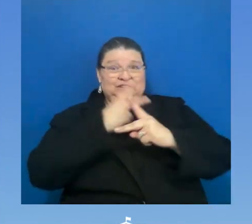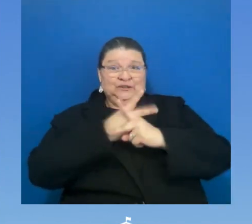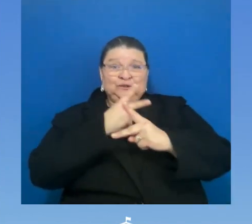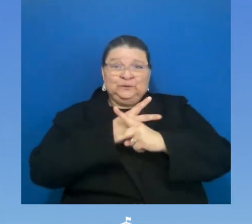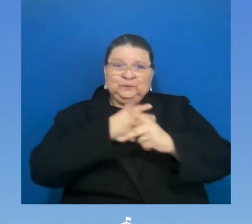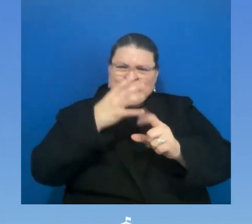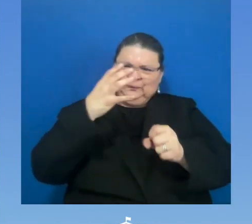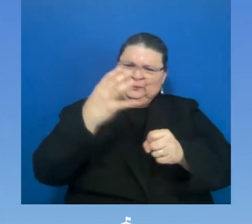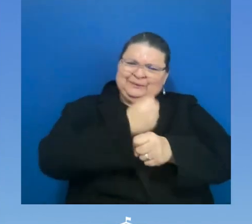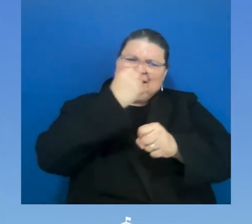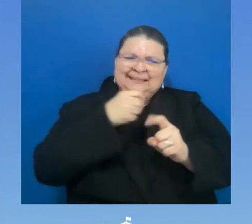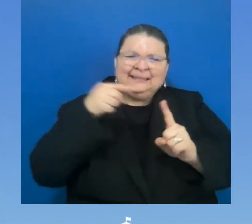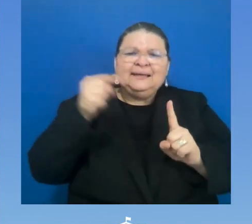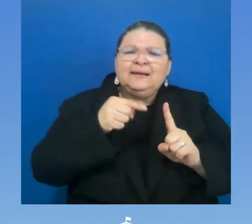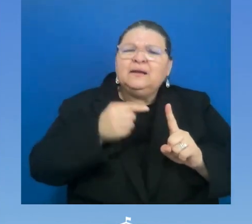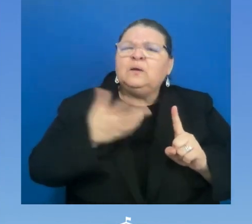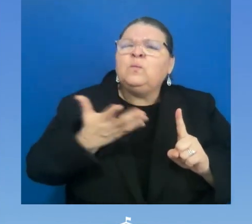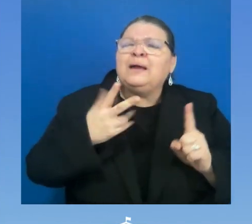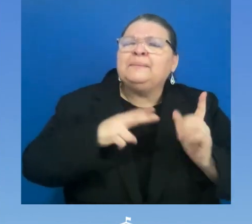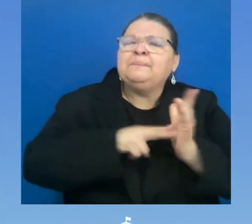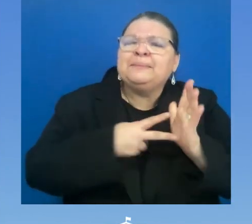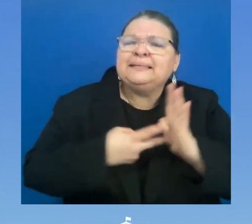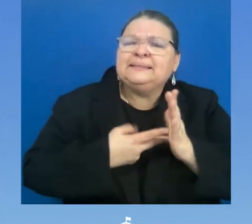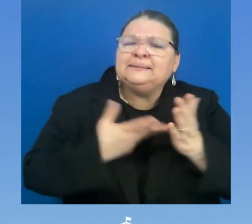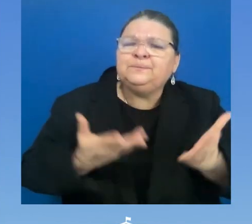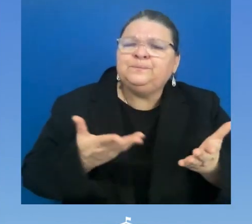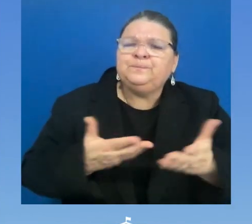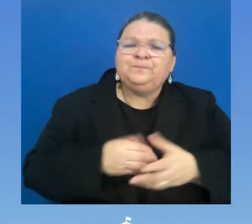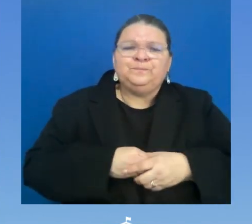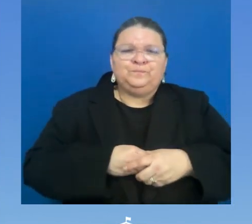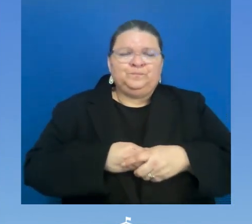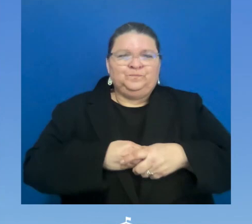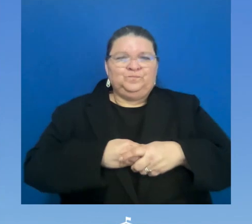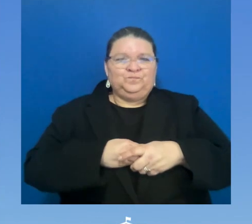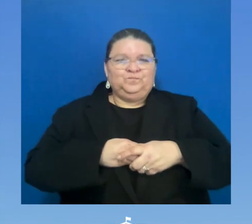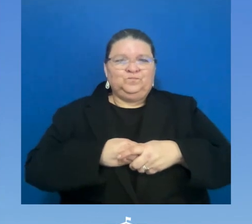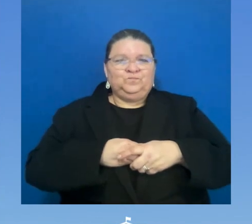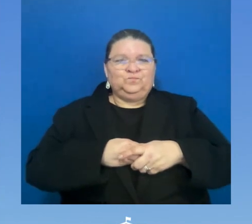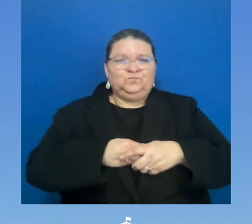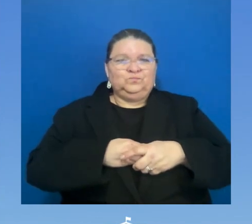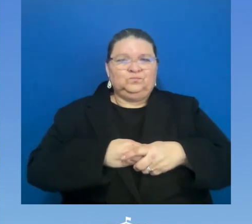But I think that on this point and to Megan's point, anything that is about a fight for equality,